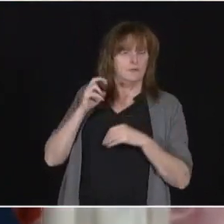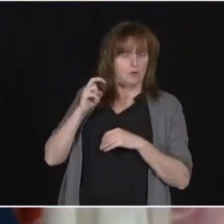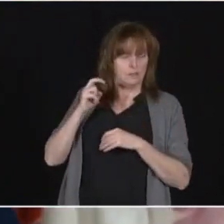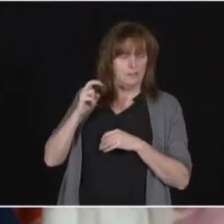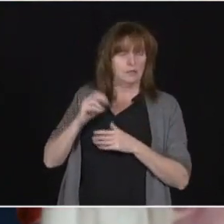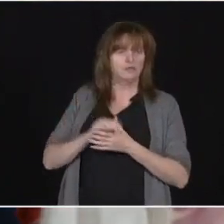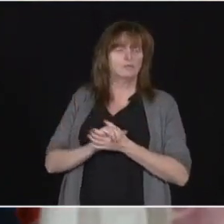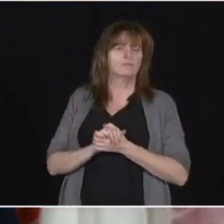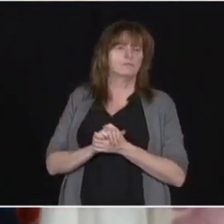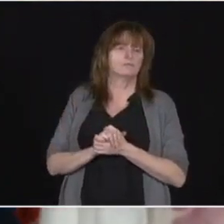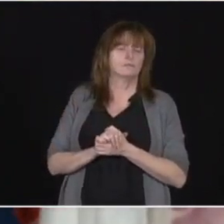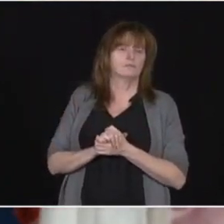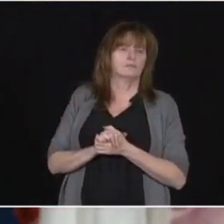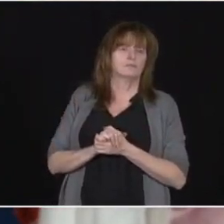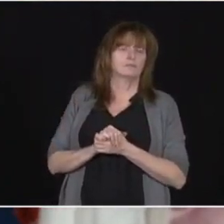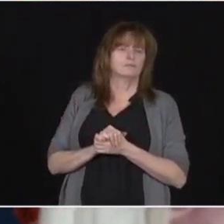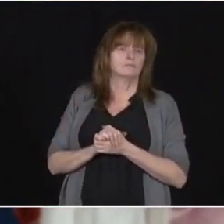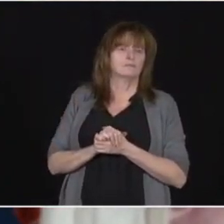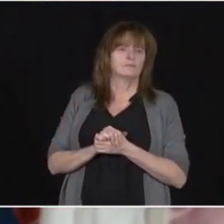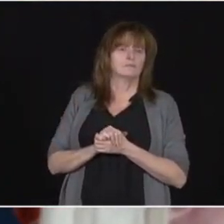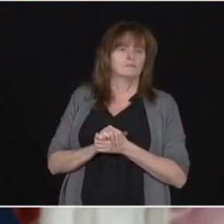(Speaks French)